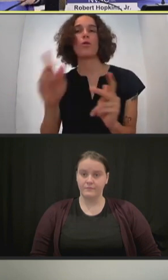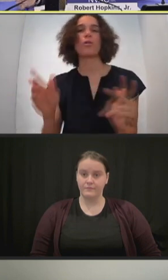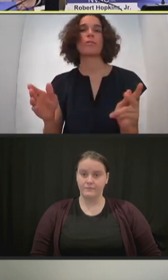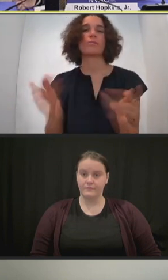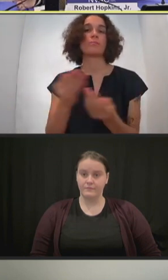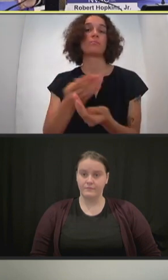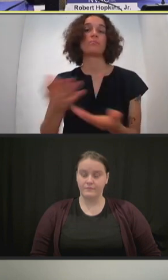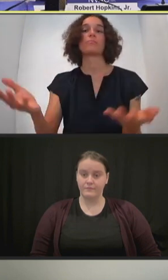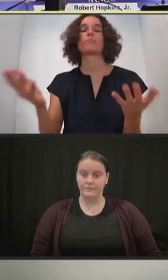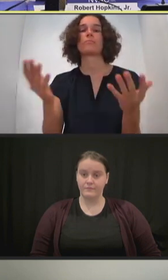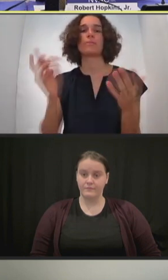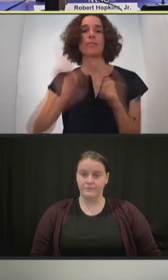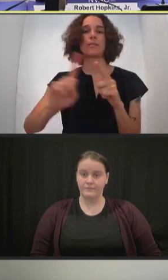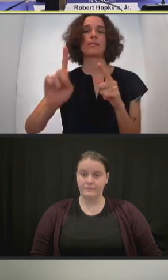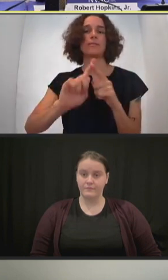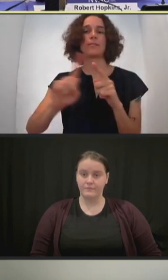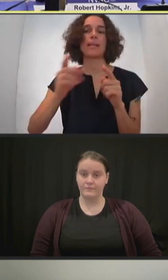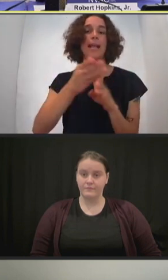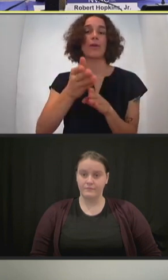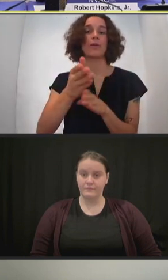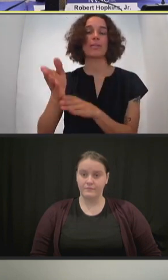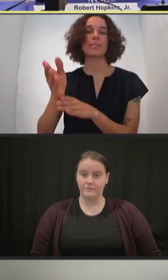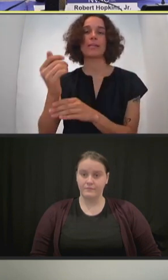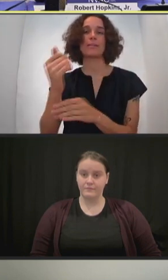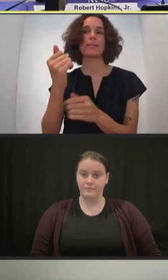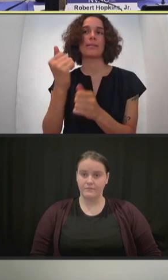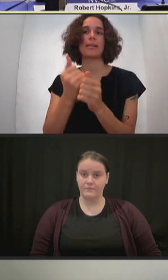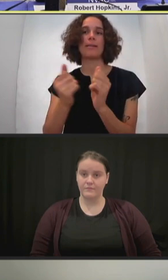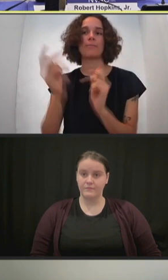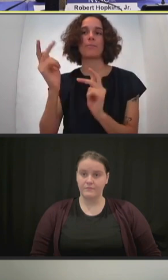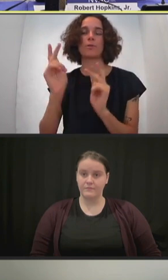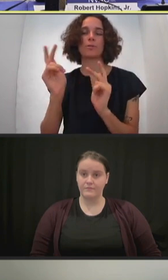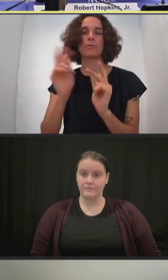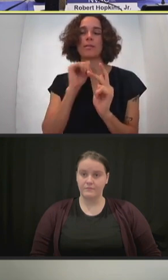that we -- you know, each individual is not going to think about every possible avenue.